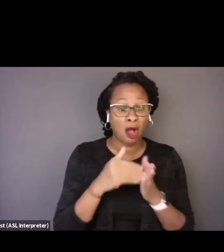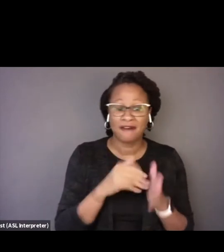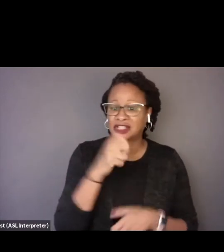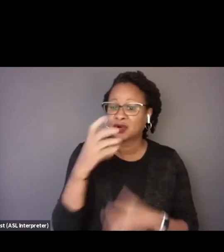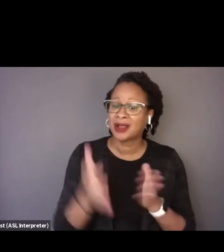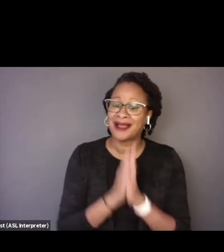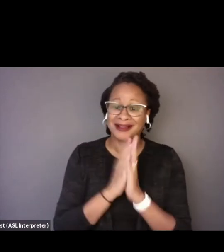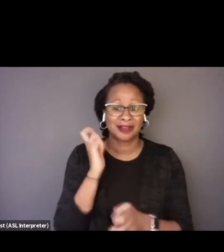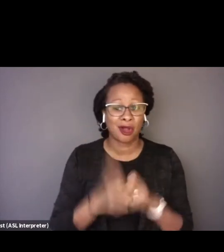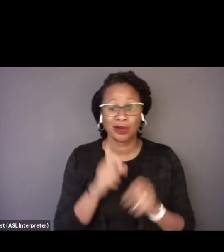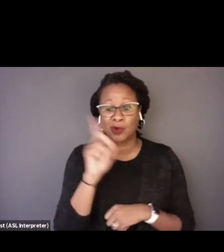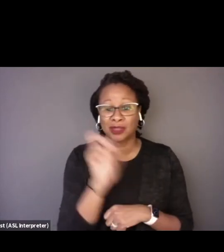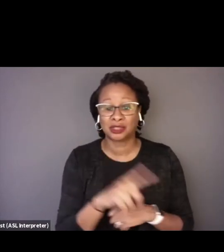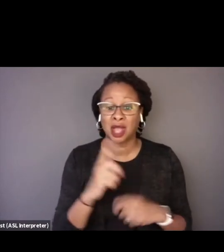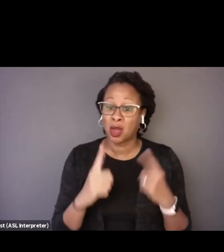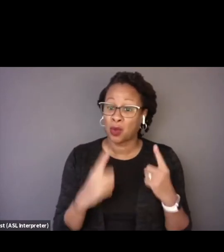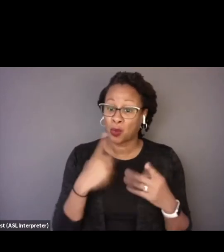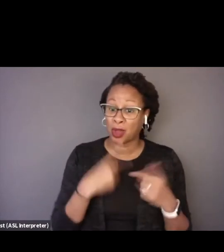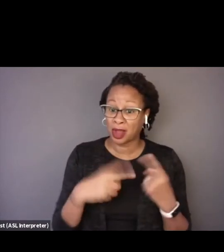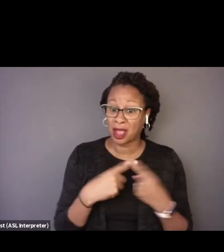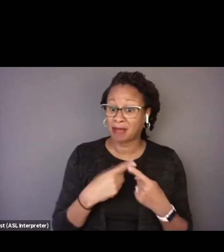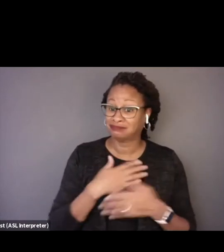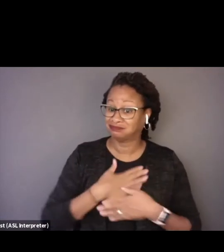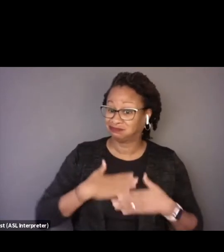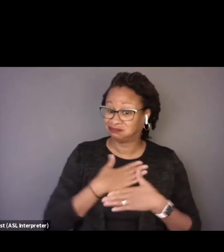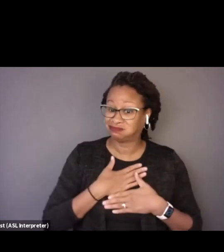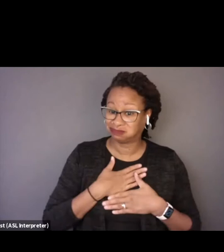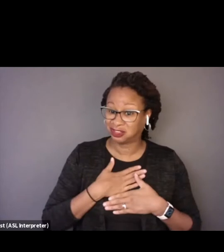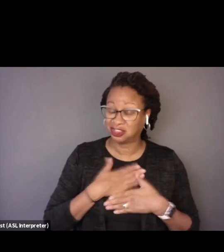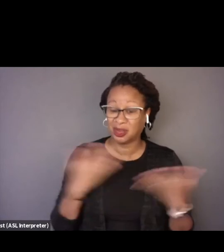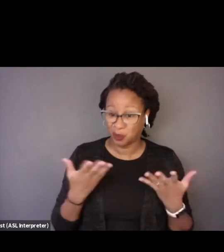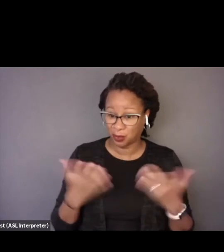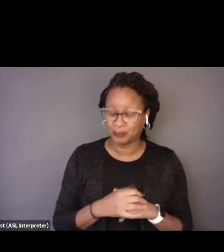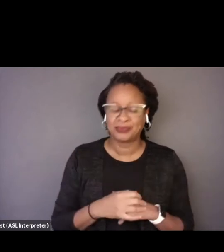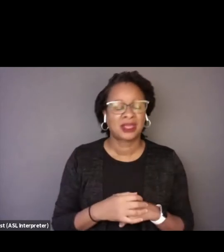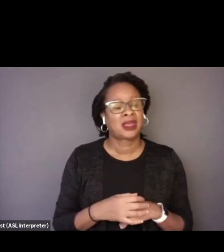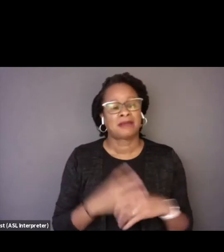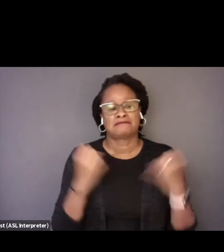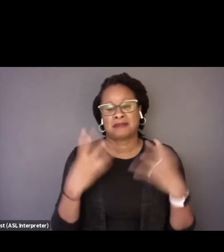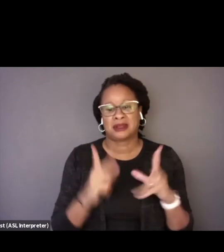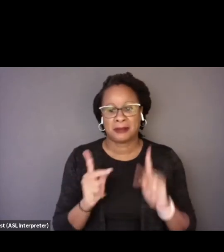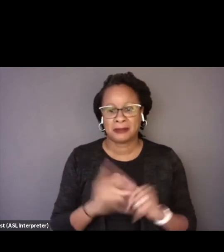and what I appreciated about this film in particular is that like many people, I was someone